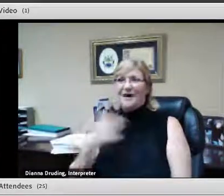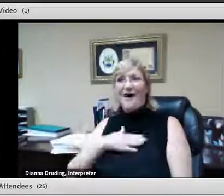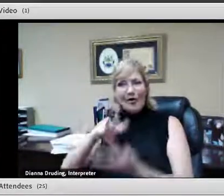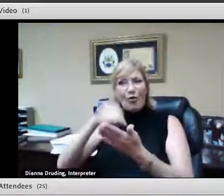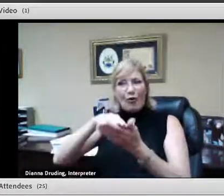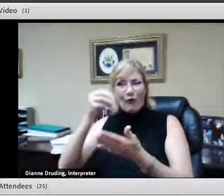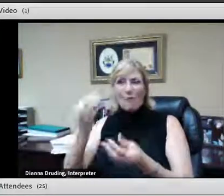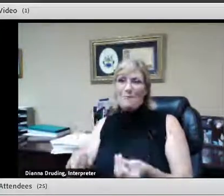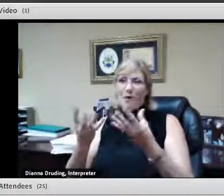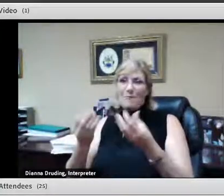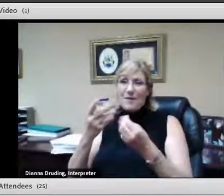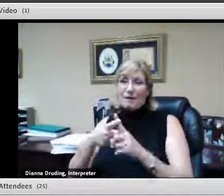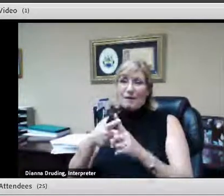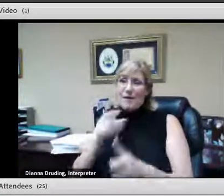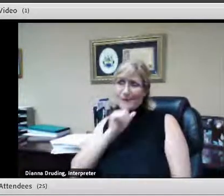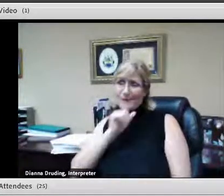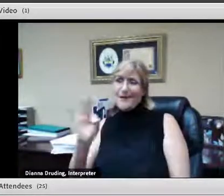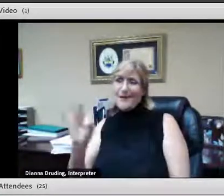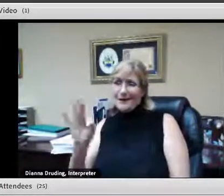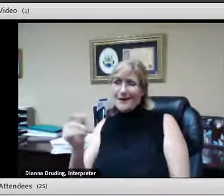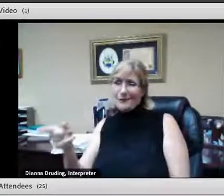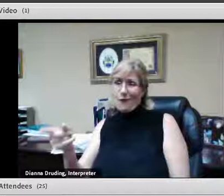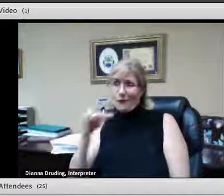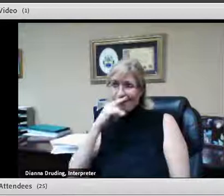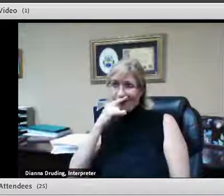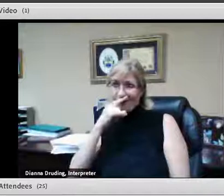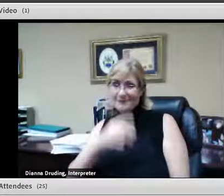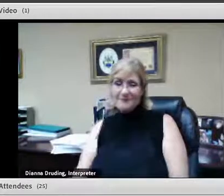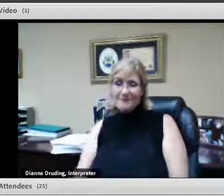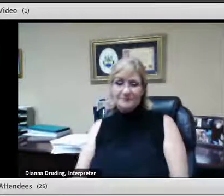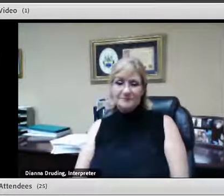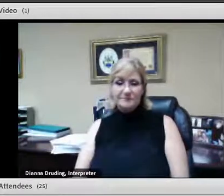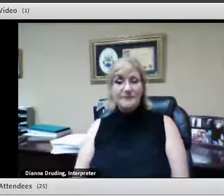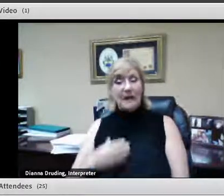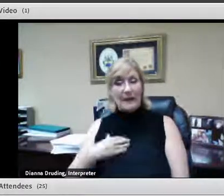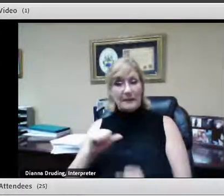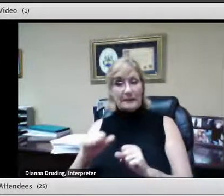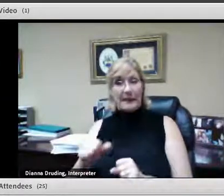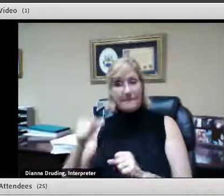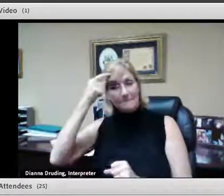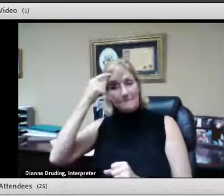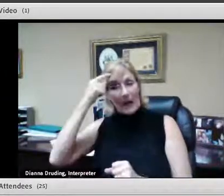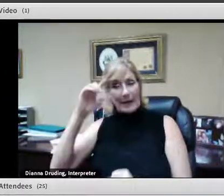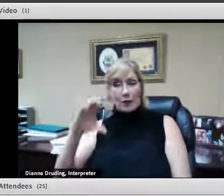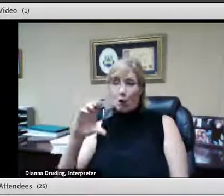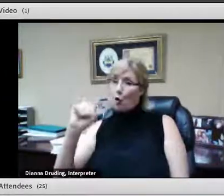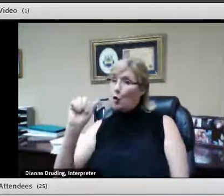Hilary: We're almost done. Ryan: All right, I could go on about Minecraft lessons for days and days and days on end.